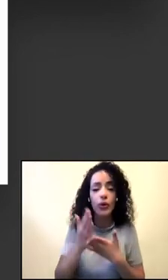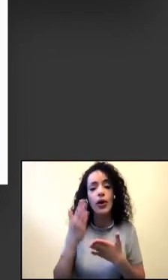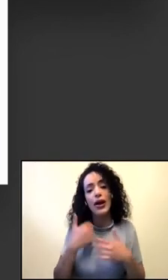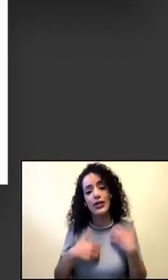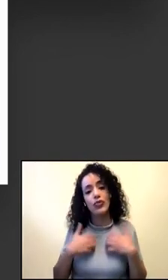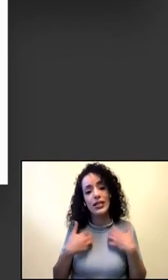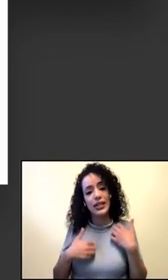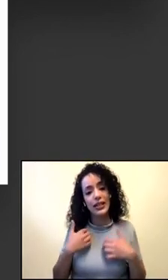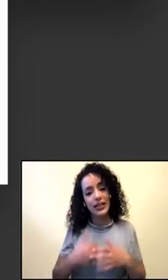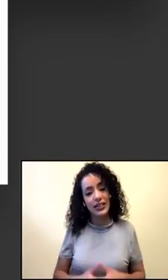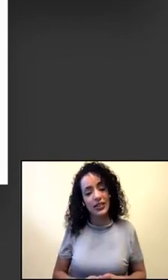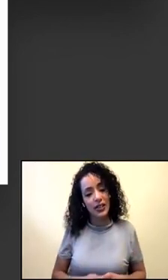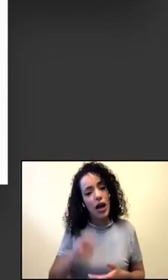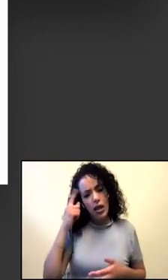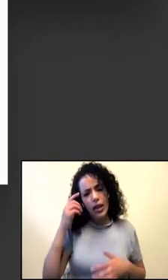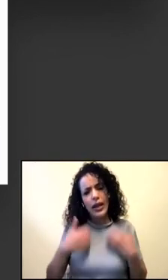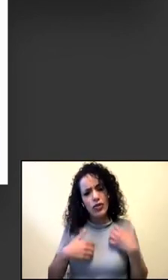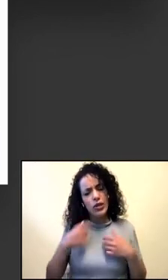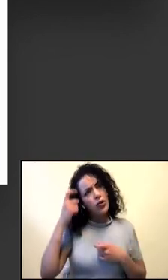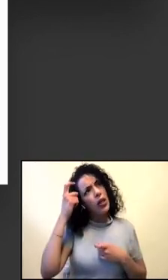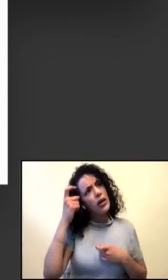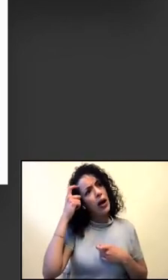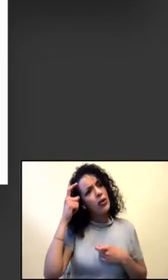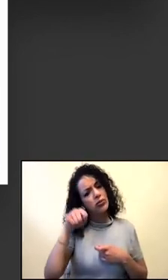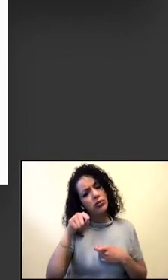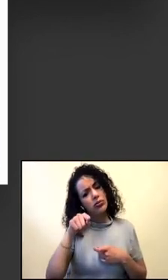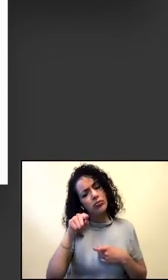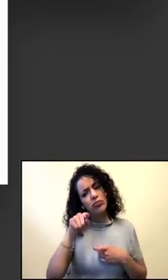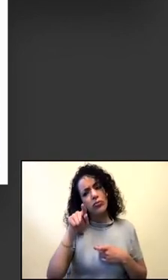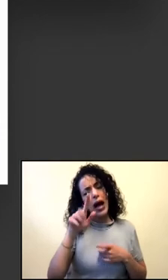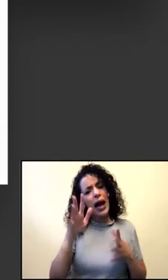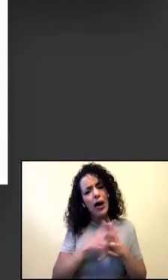interesting to consider what it brings to you, to not be affiliated to institutions in that way,